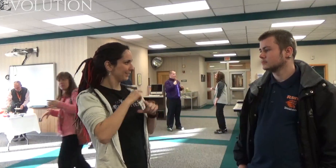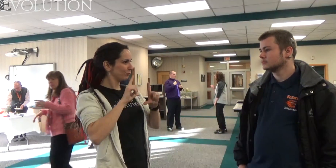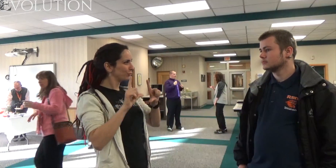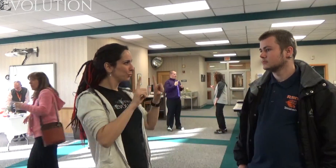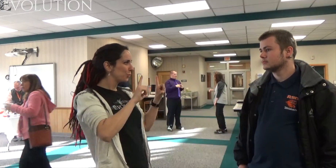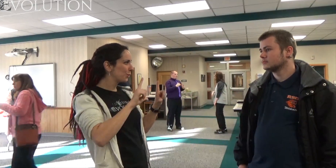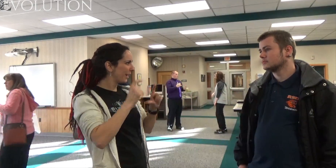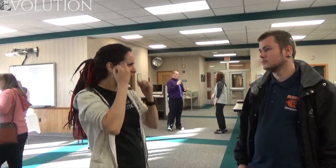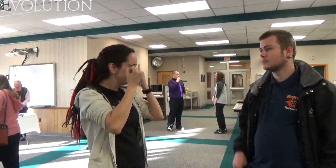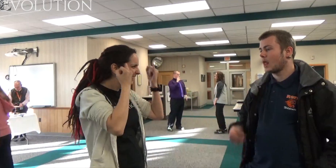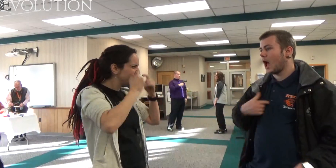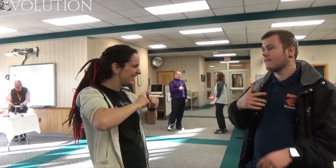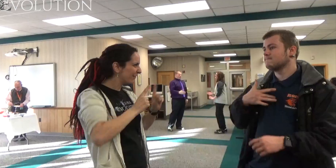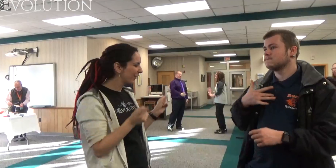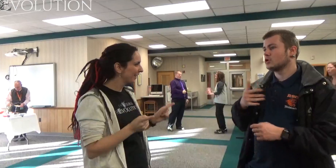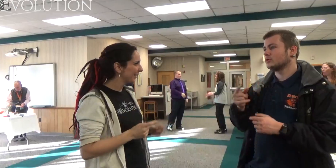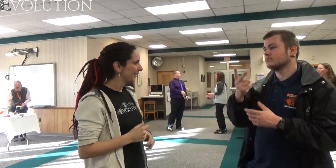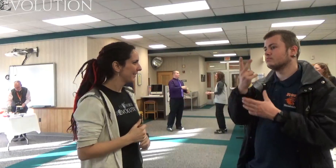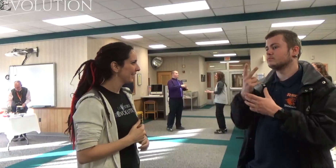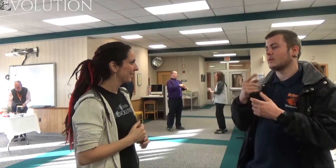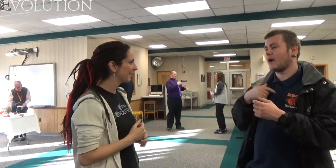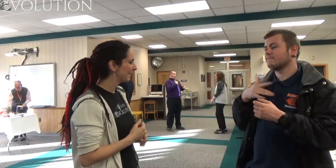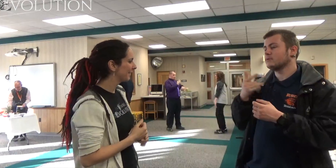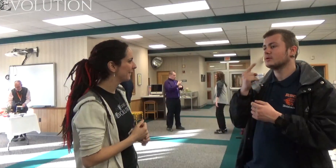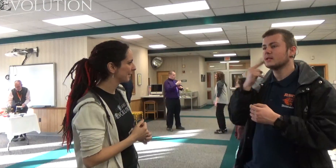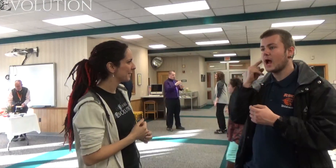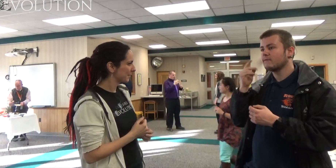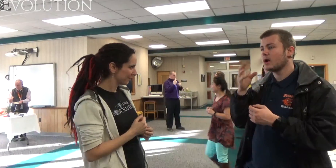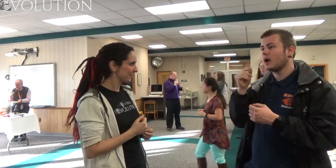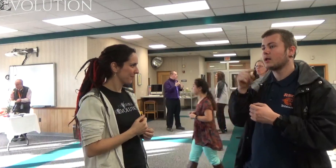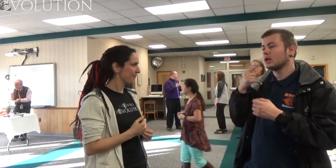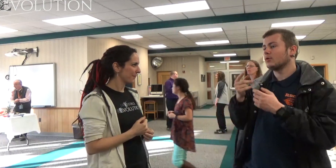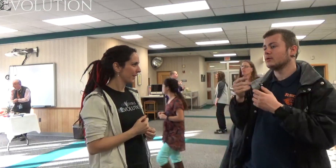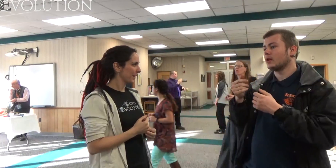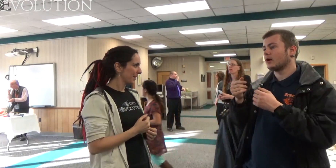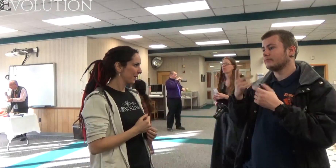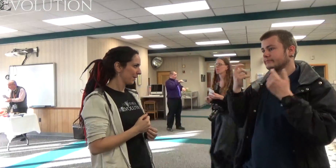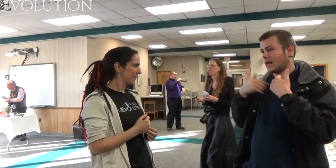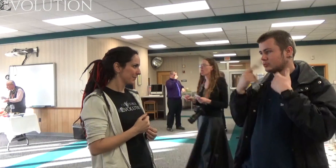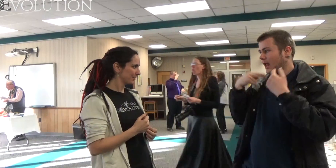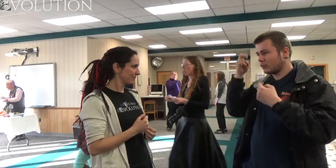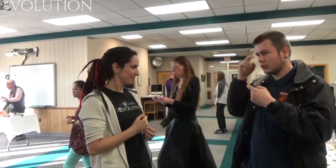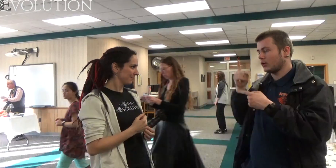Like maybe your shots and ideas are unique? I feel that Deaf and hearing film makers, I have a cochlear implant,